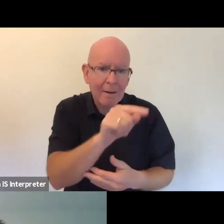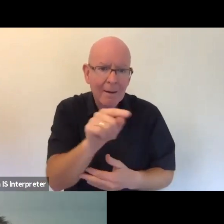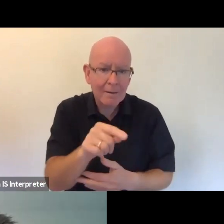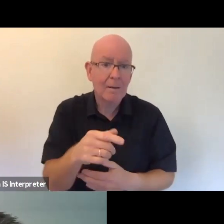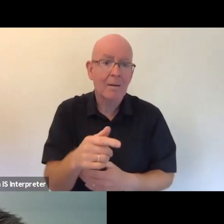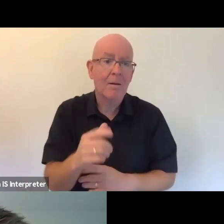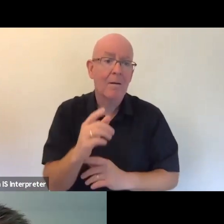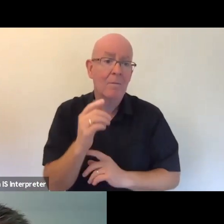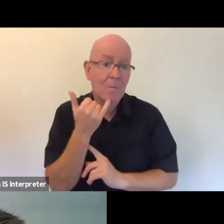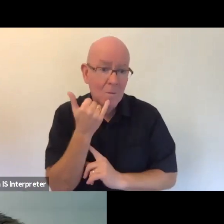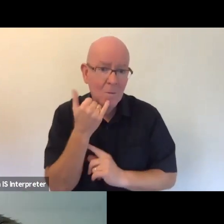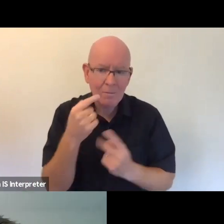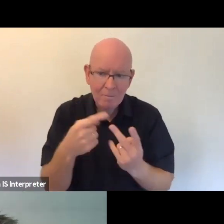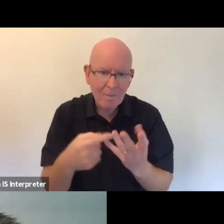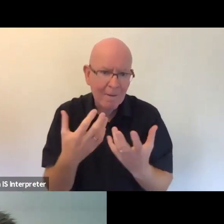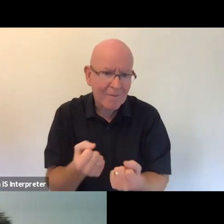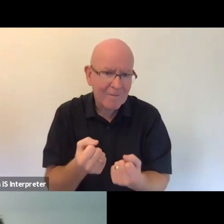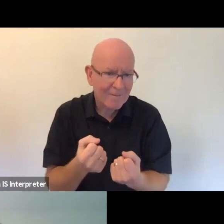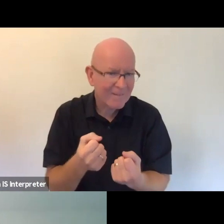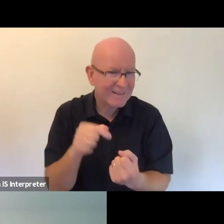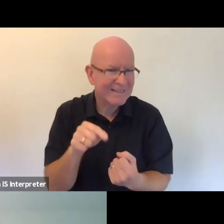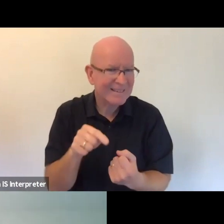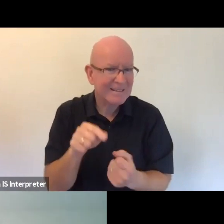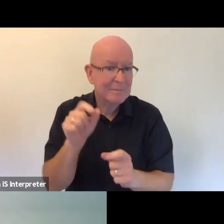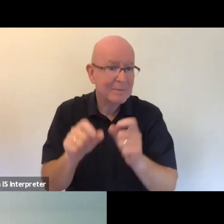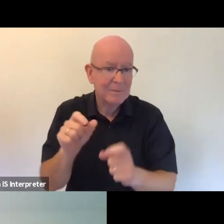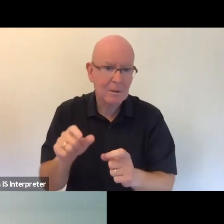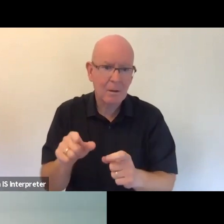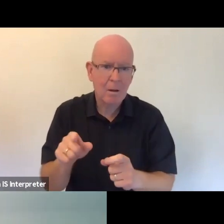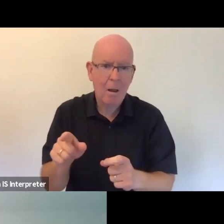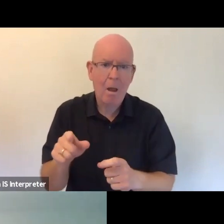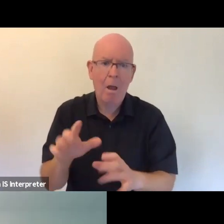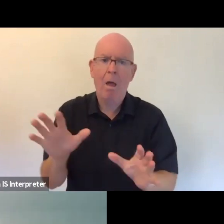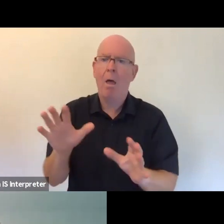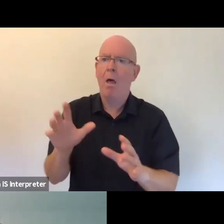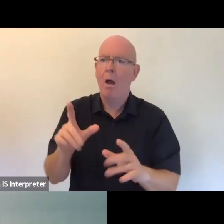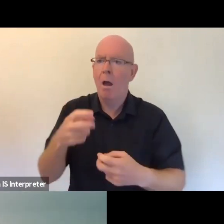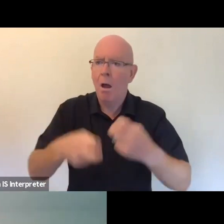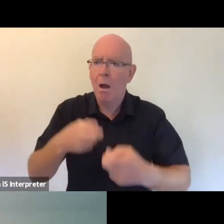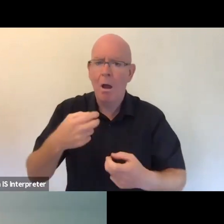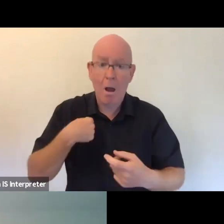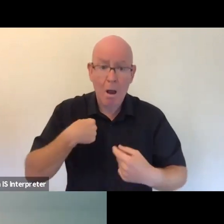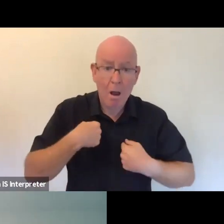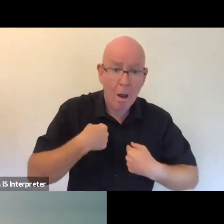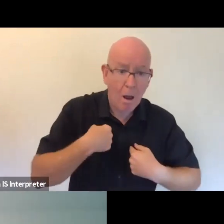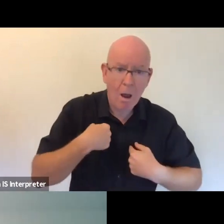With regards to the issue of community-based services, it’s very clear that in lower and middle income countries